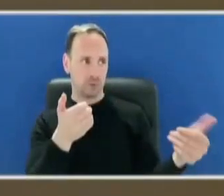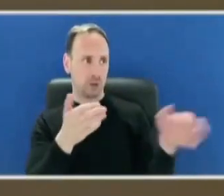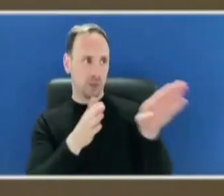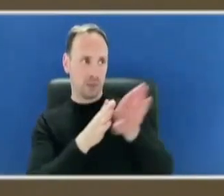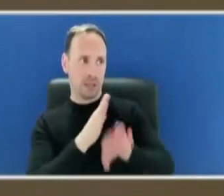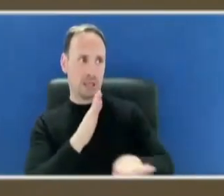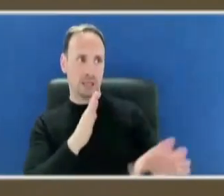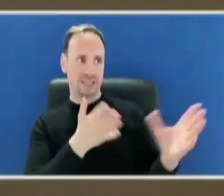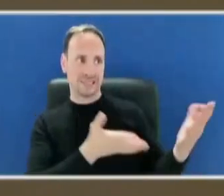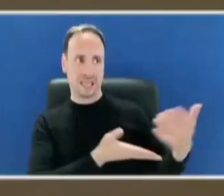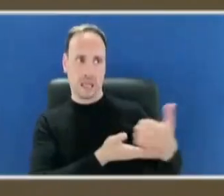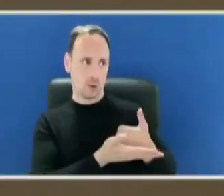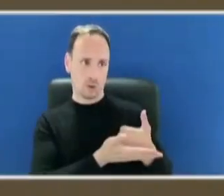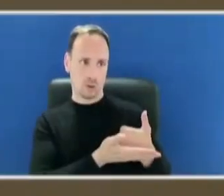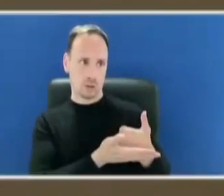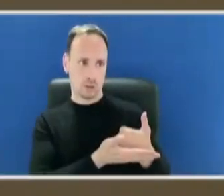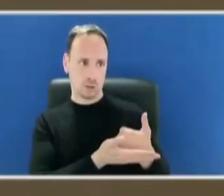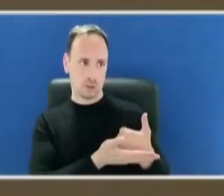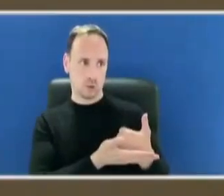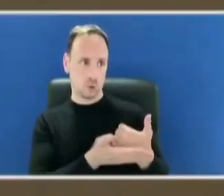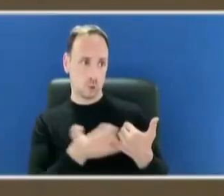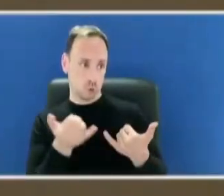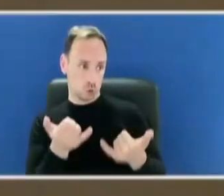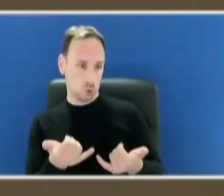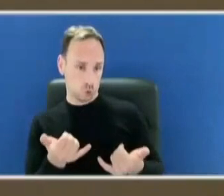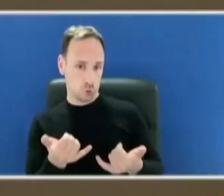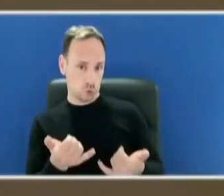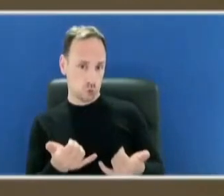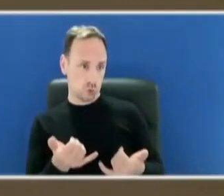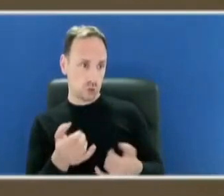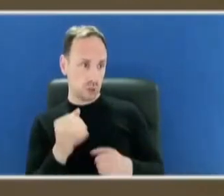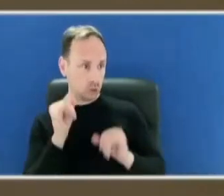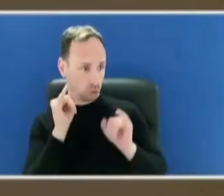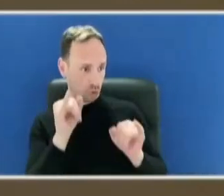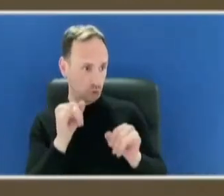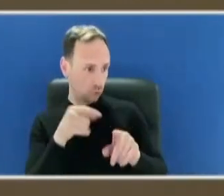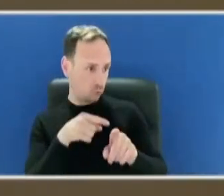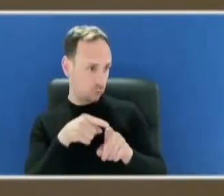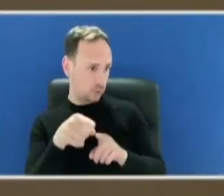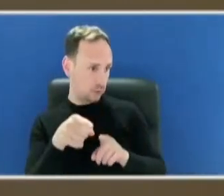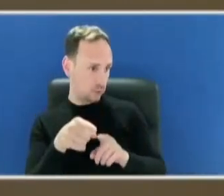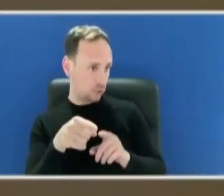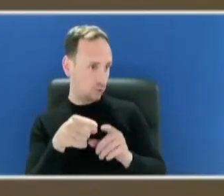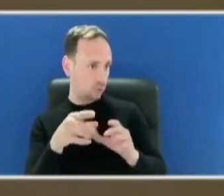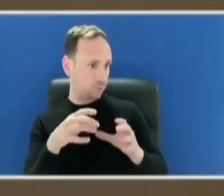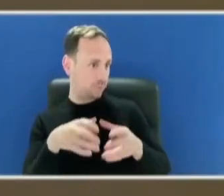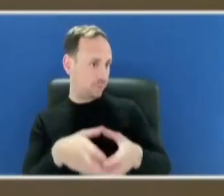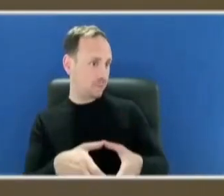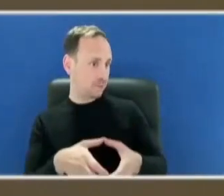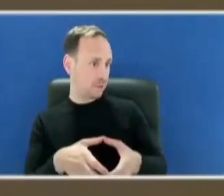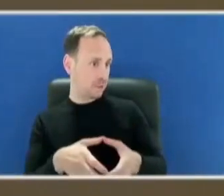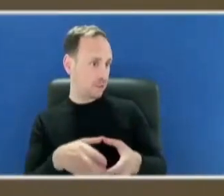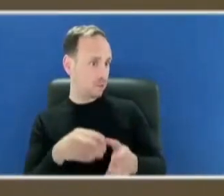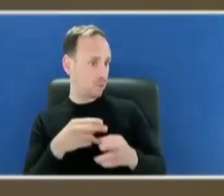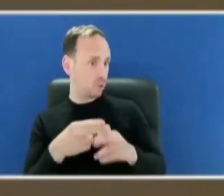so currently these are instructional specialists are classified employees and they're classified as at will.